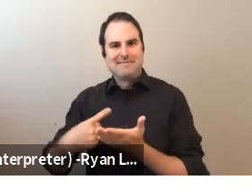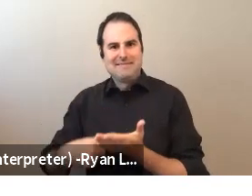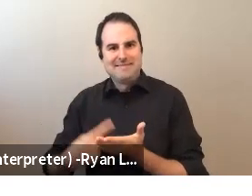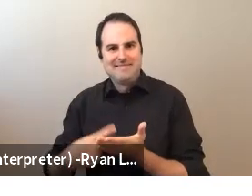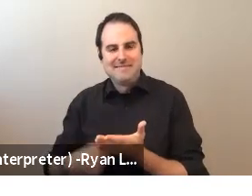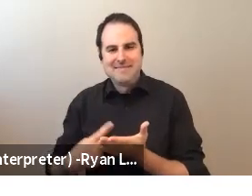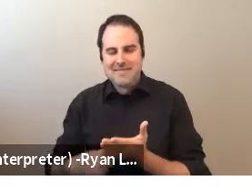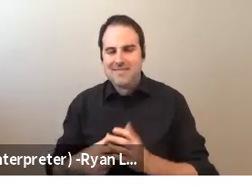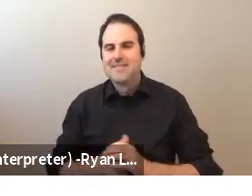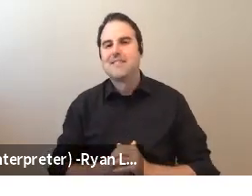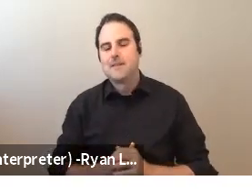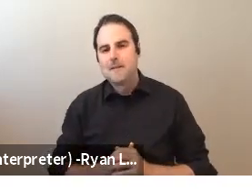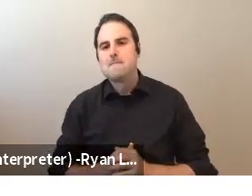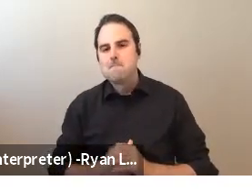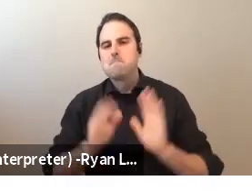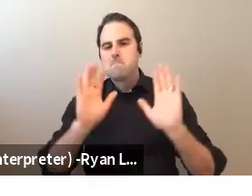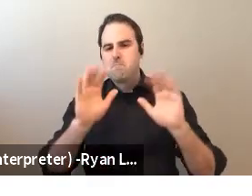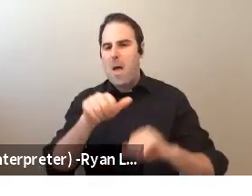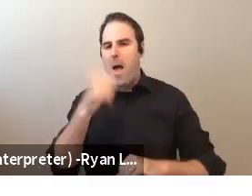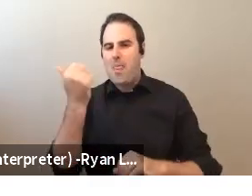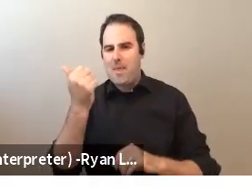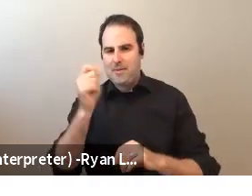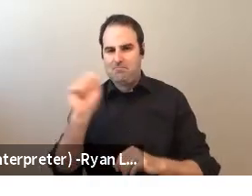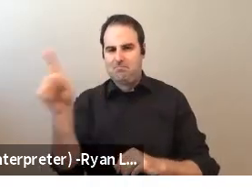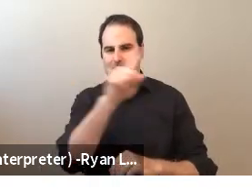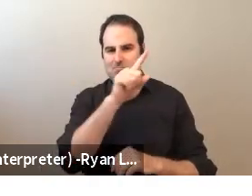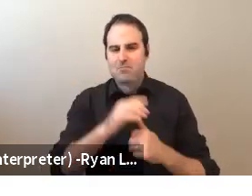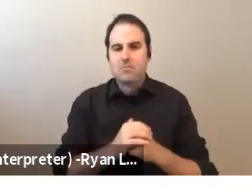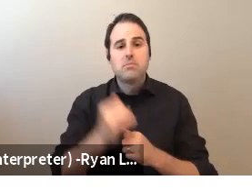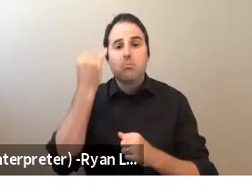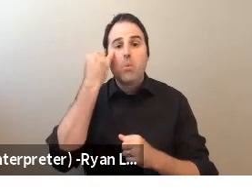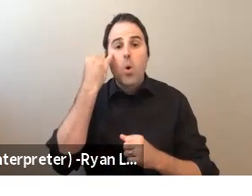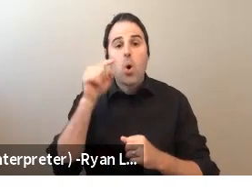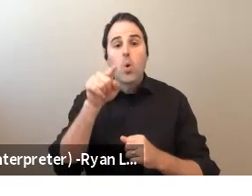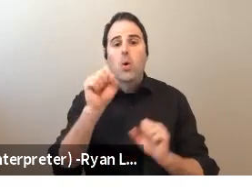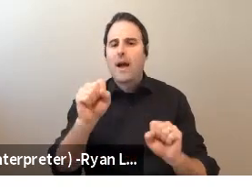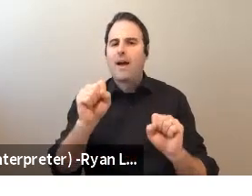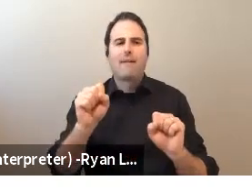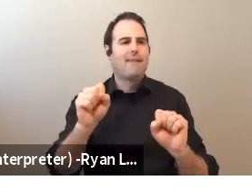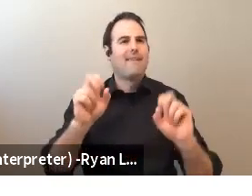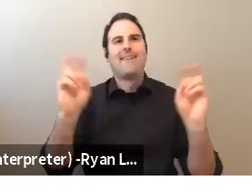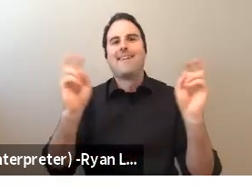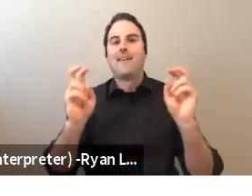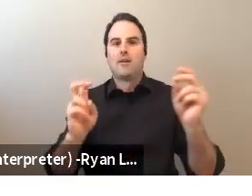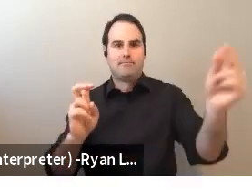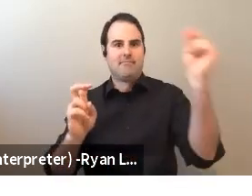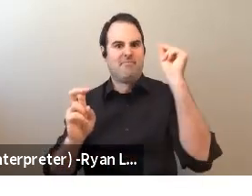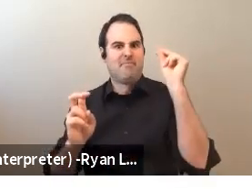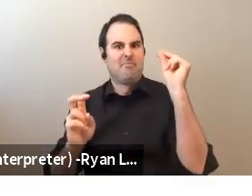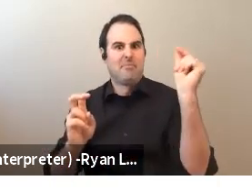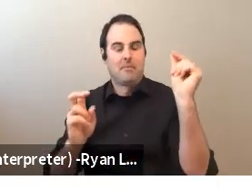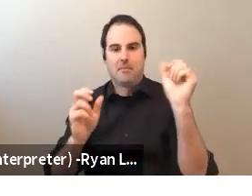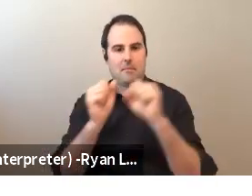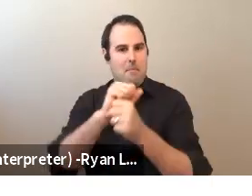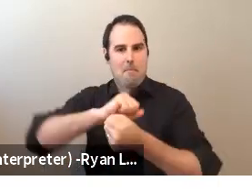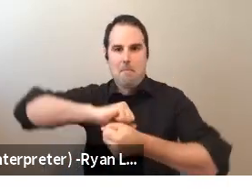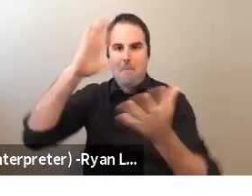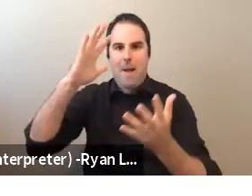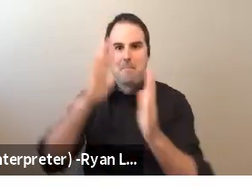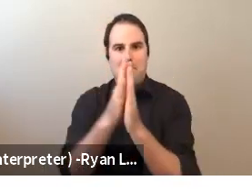Sally Potter: If you could design a perfect textbook and I mean snap your fingers so not put the work in. Just imagine it, and it would come to